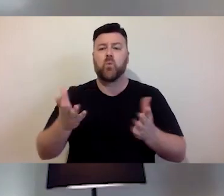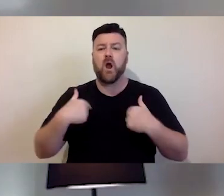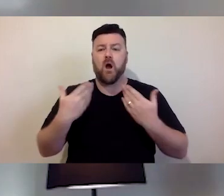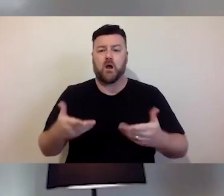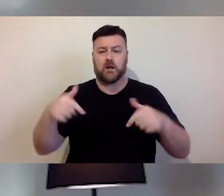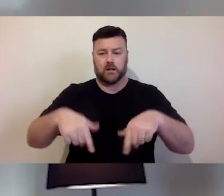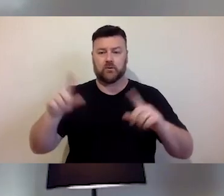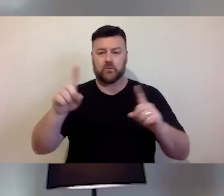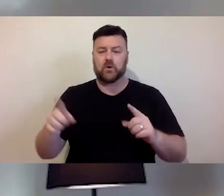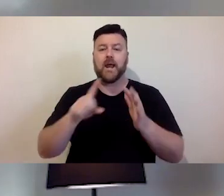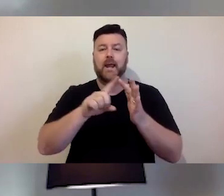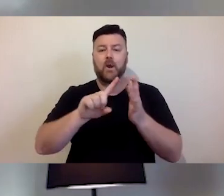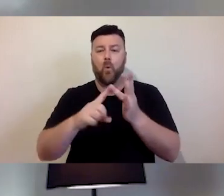Eora of the Gadigal.